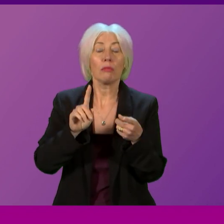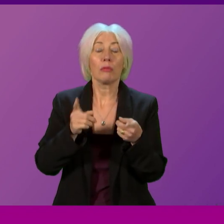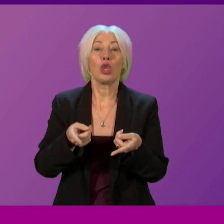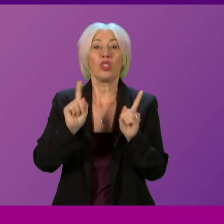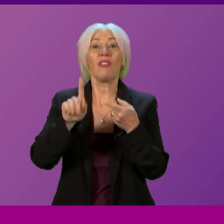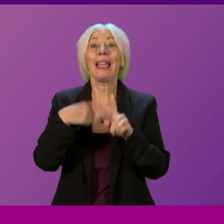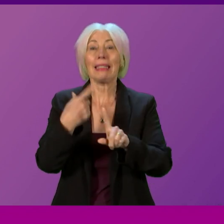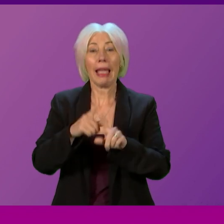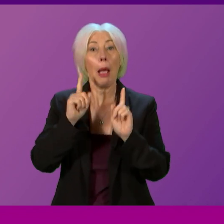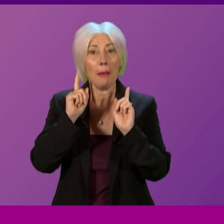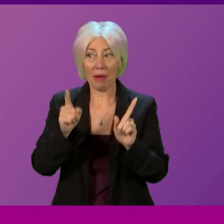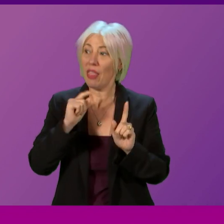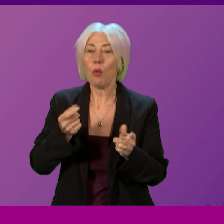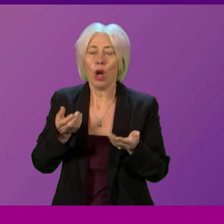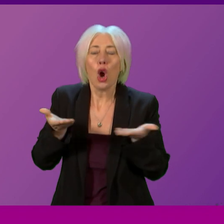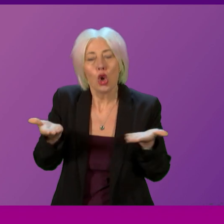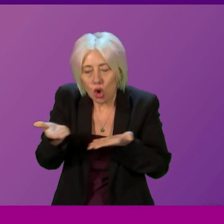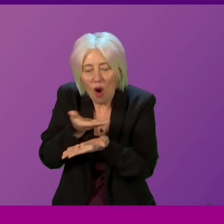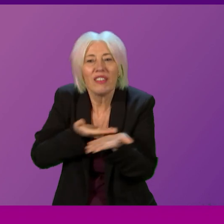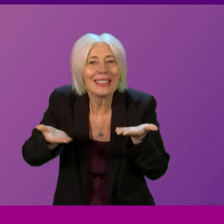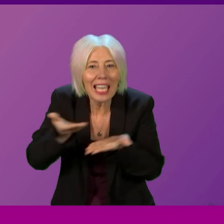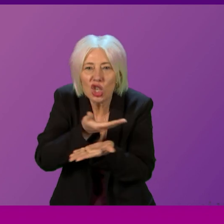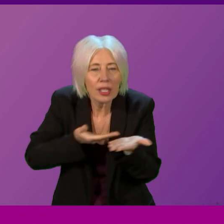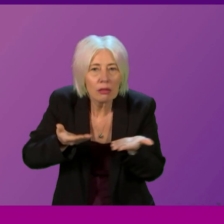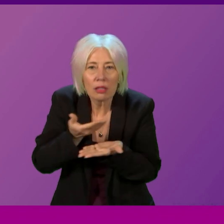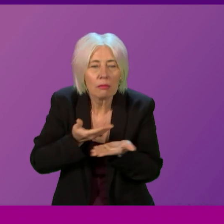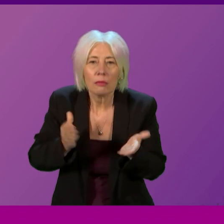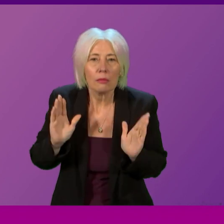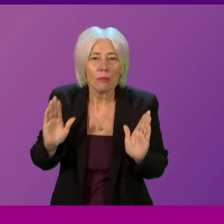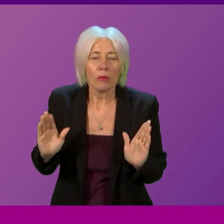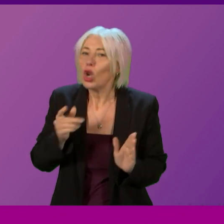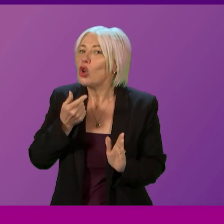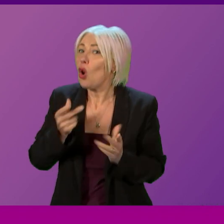The meeting involved conversations, not—to use another word that Douglas Ross used—“plans”.